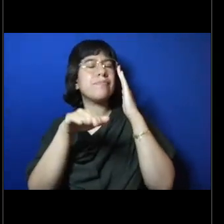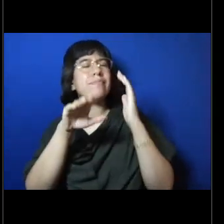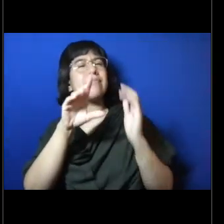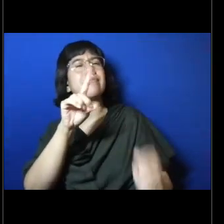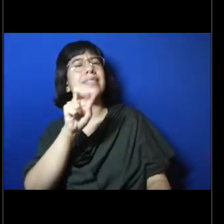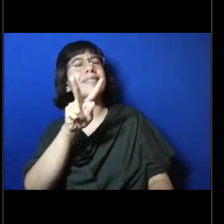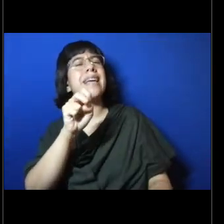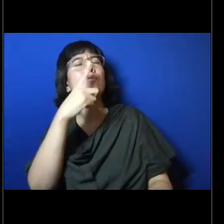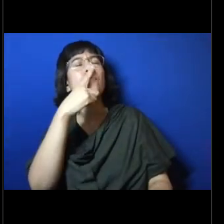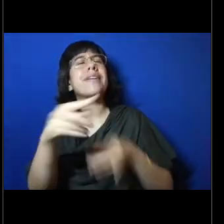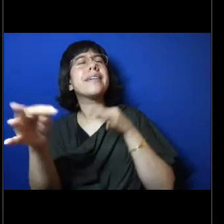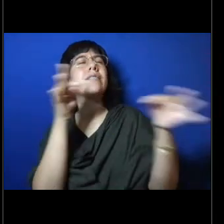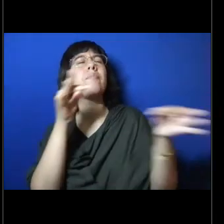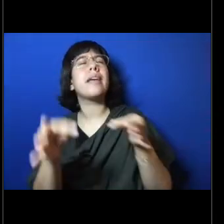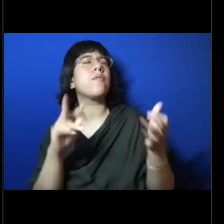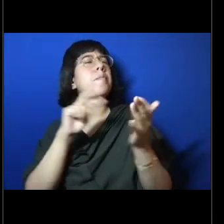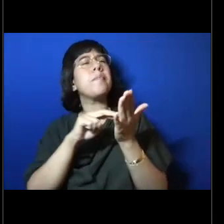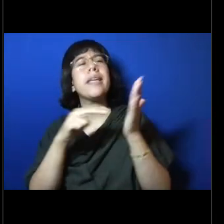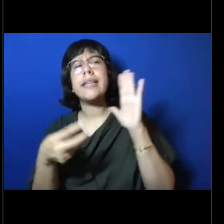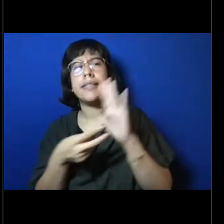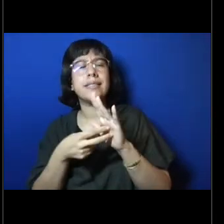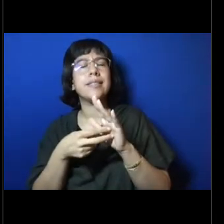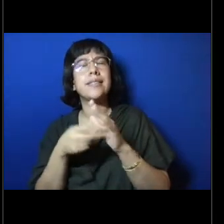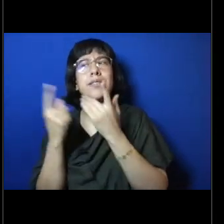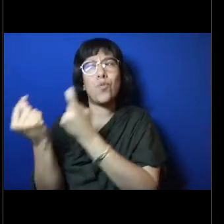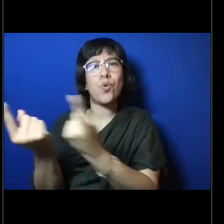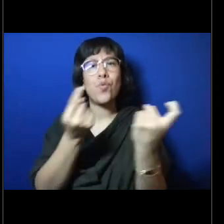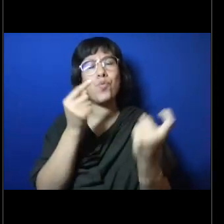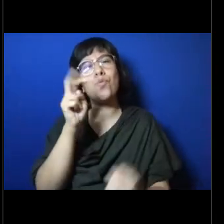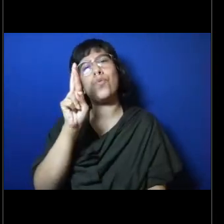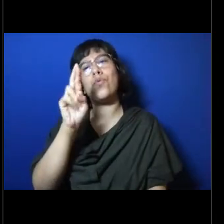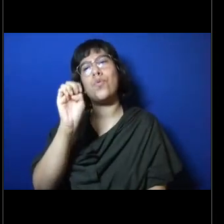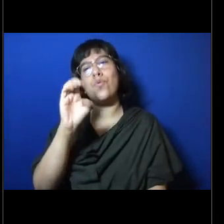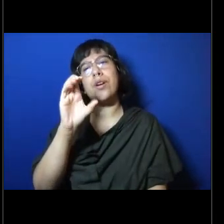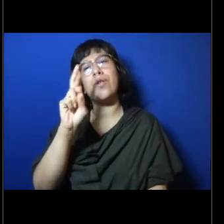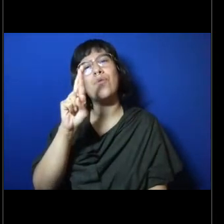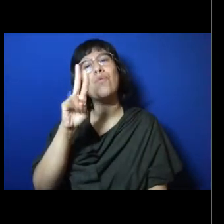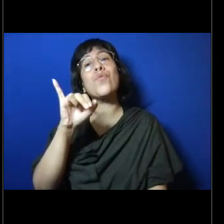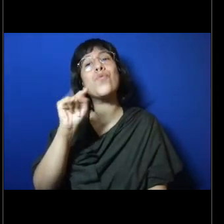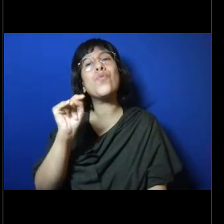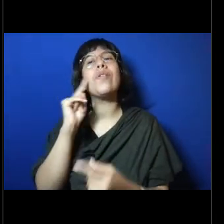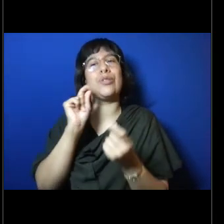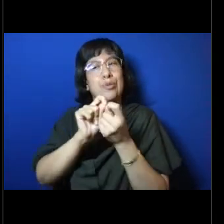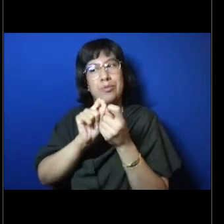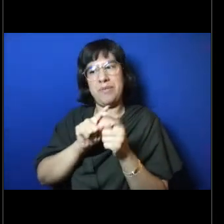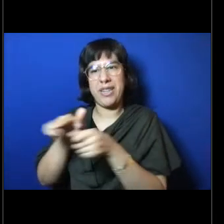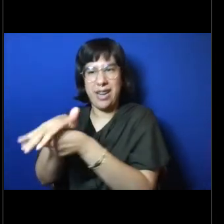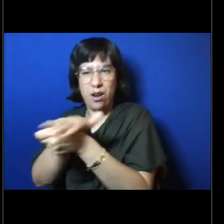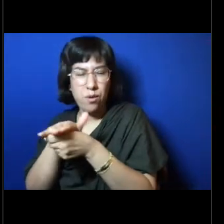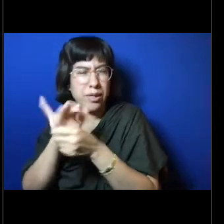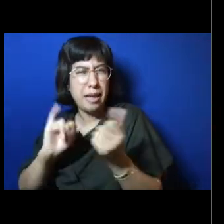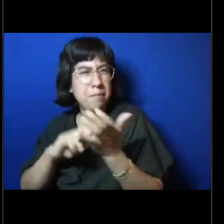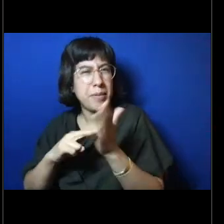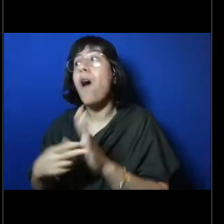to the kids what it means to recruit to a certain area? Right. Good question and thanks.